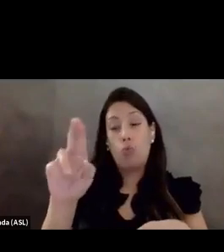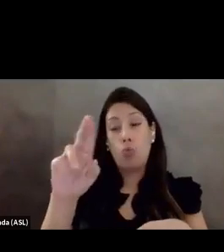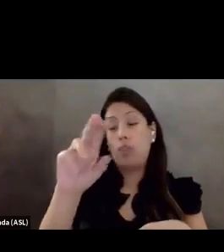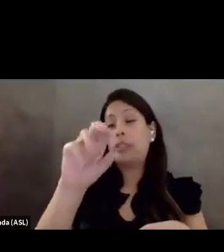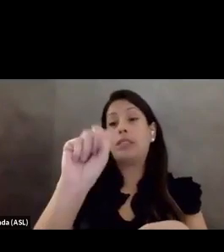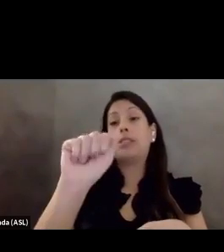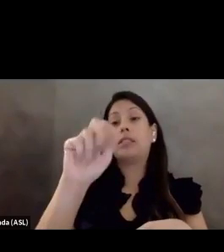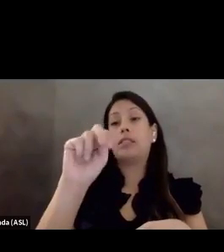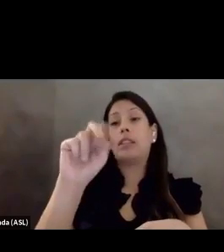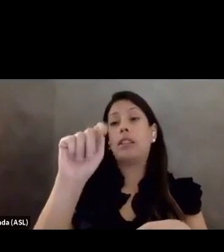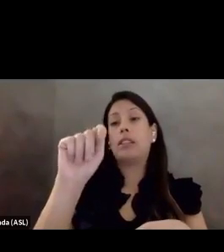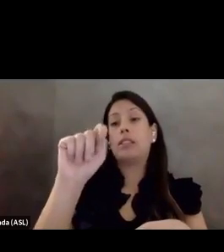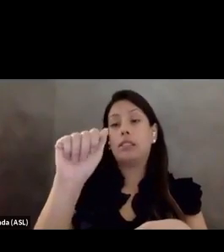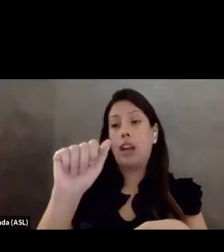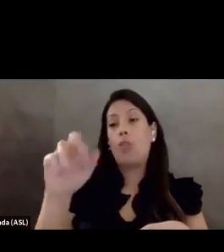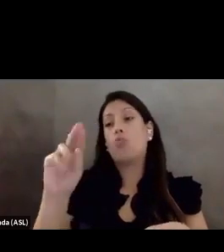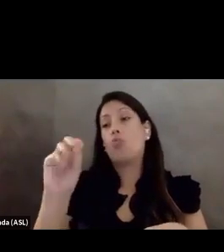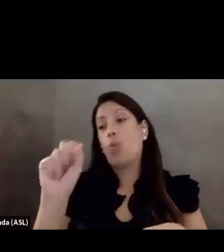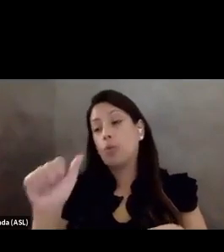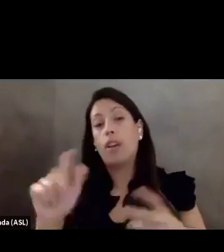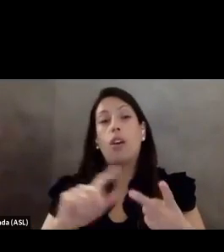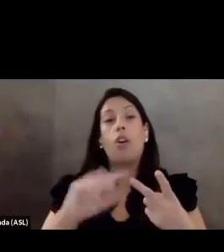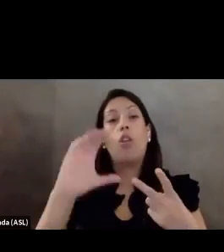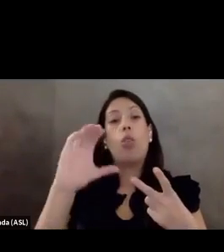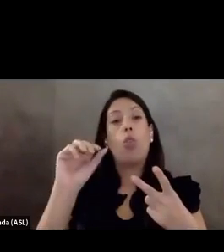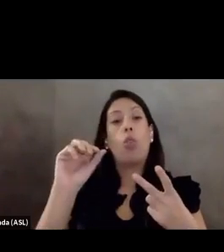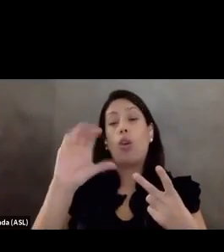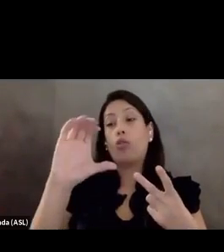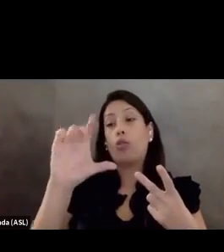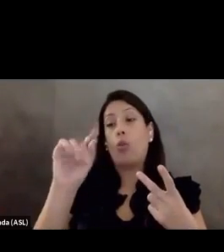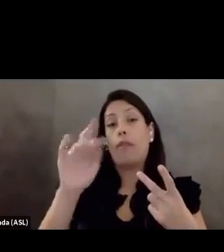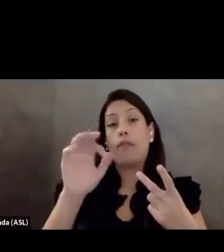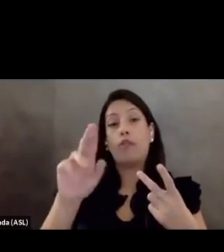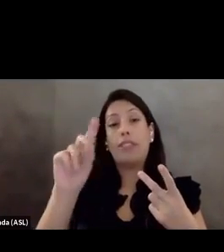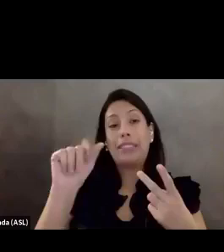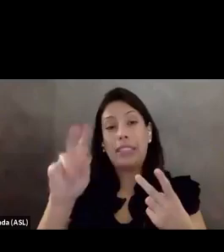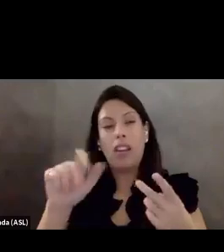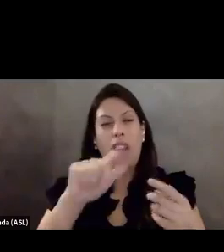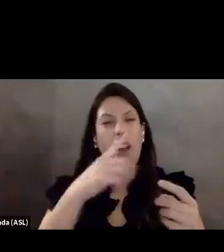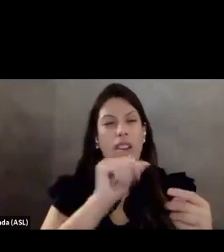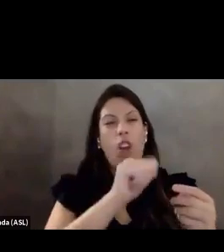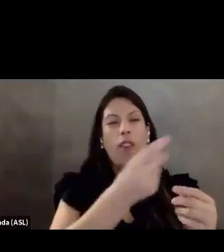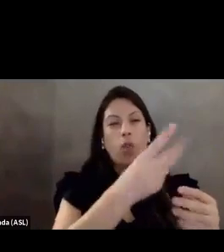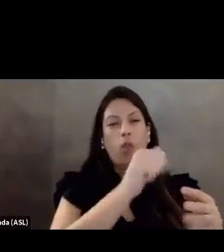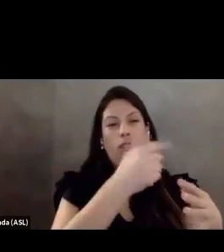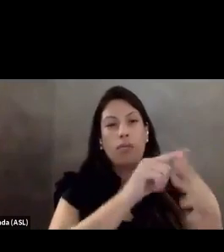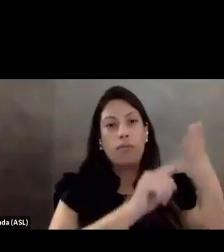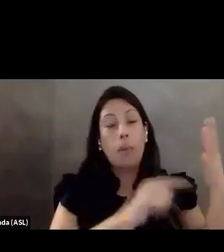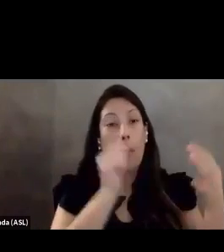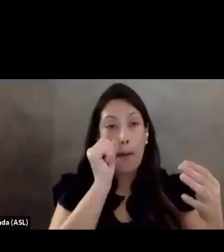and my Healdsburg, Guerneville in Cloverdale will also continue to offer up testing each week based on the latest data.